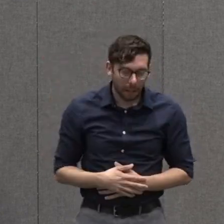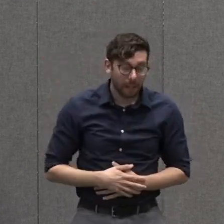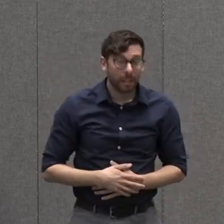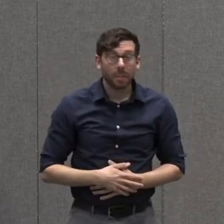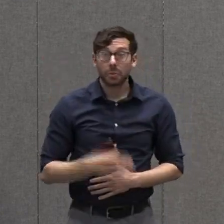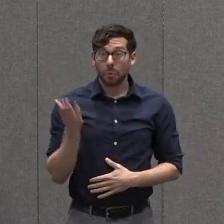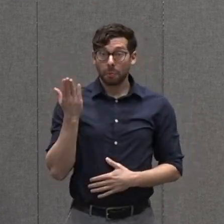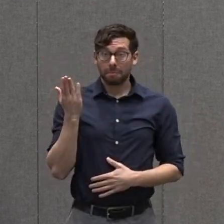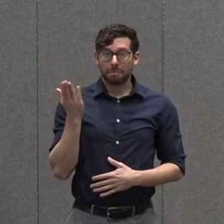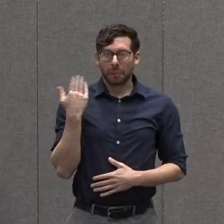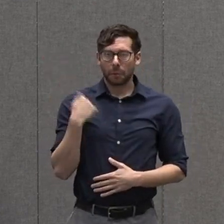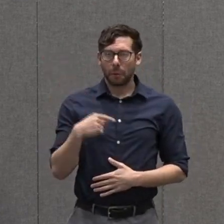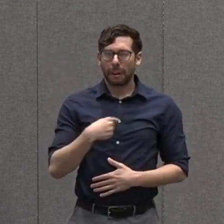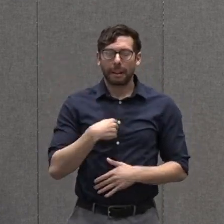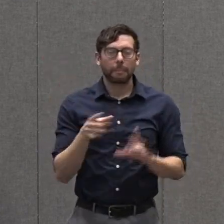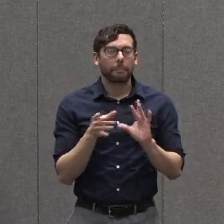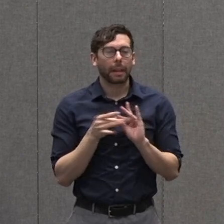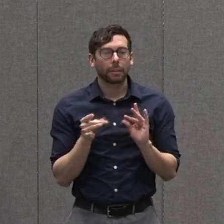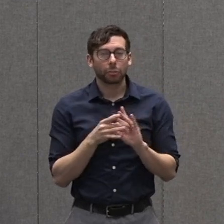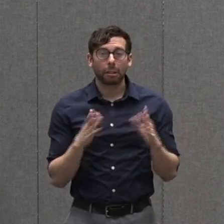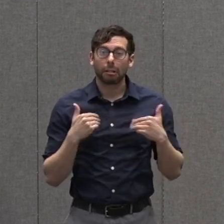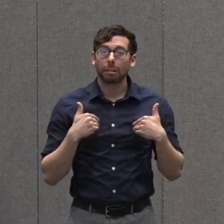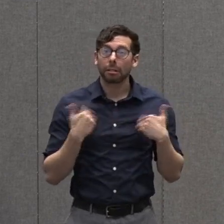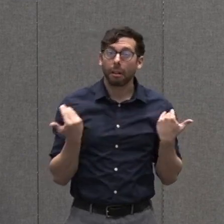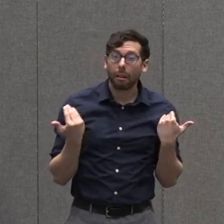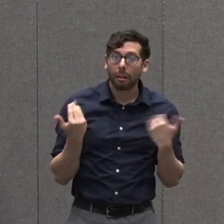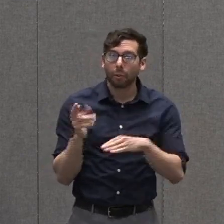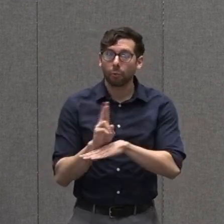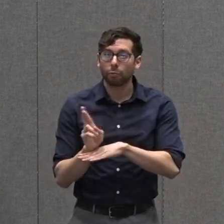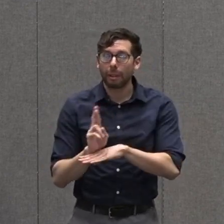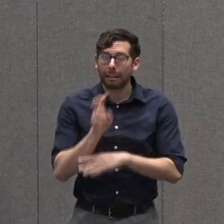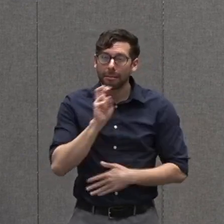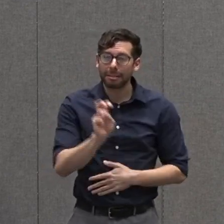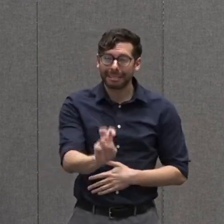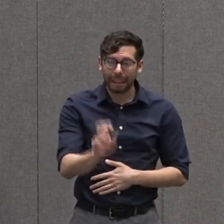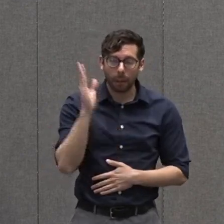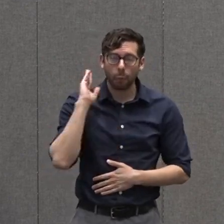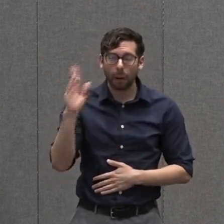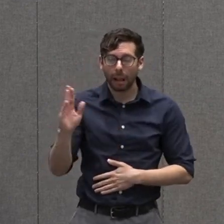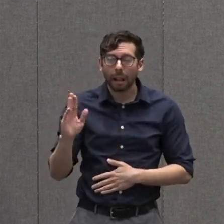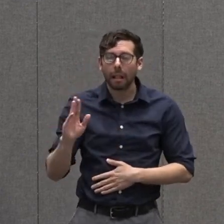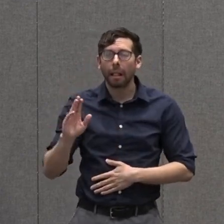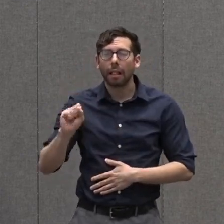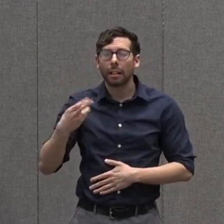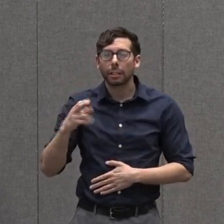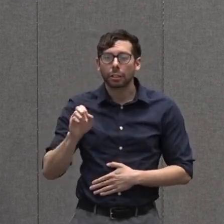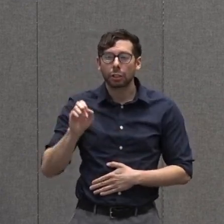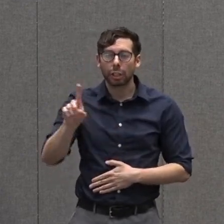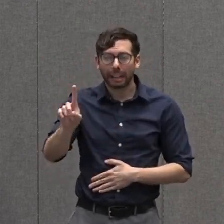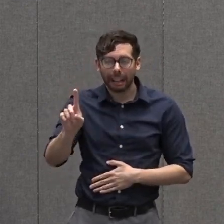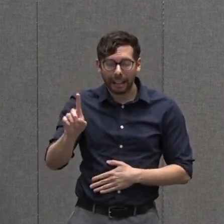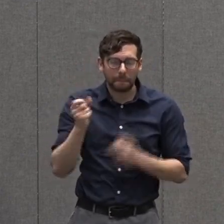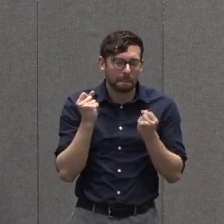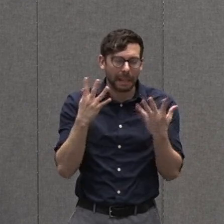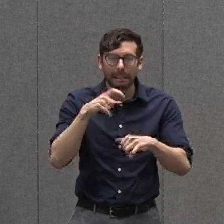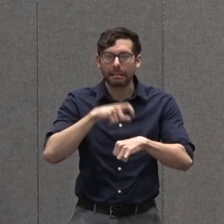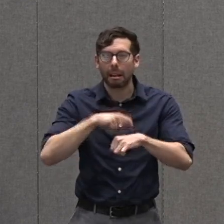might shed six times in the first year, gaining a new segment for each one of those shed.